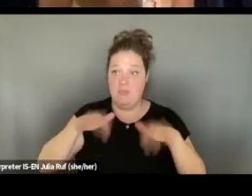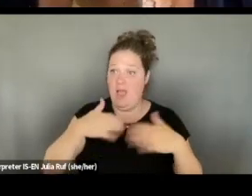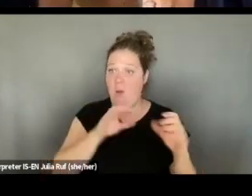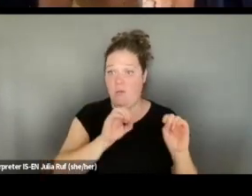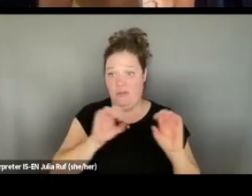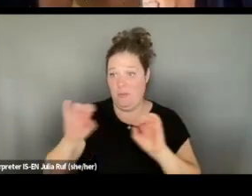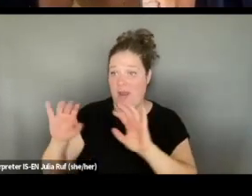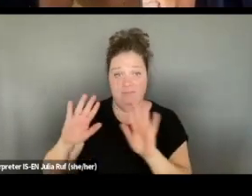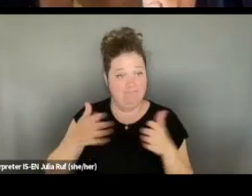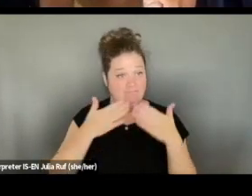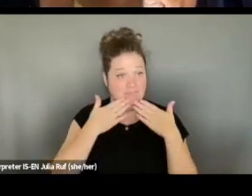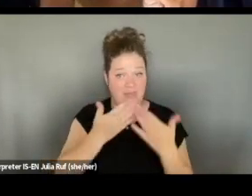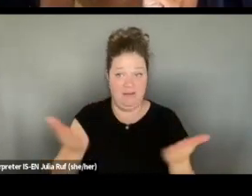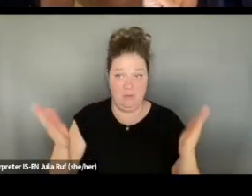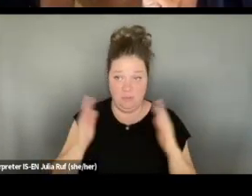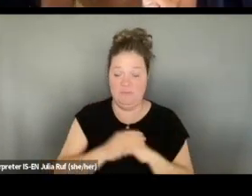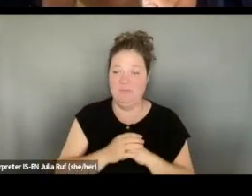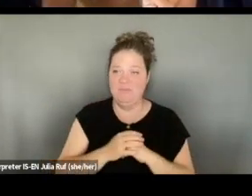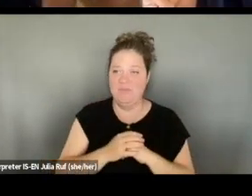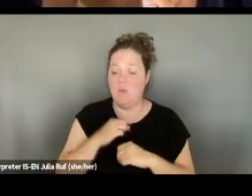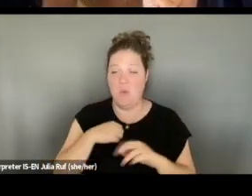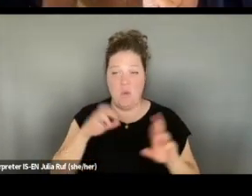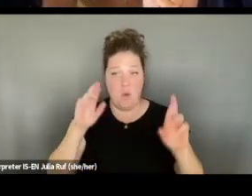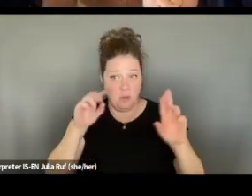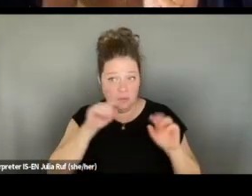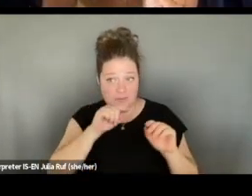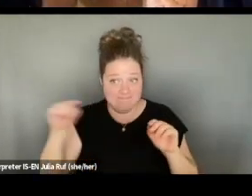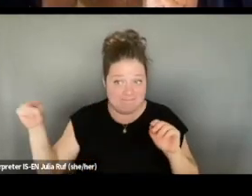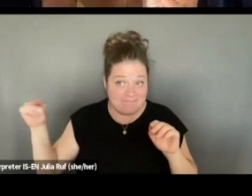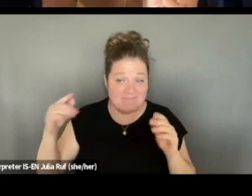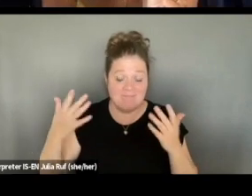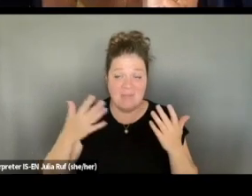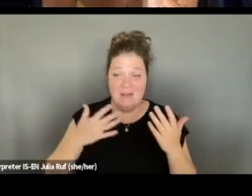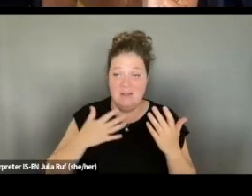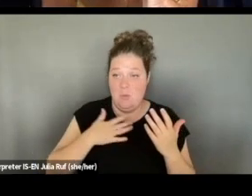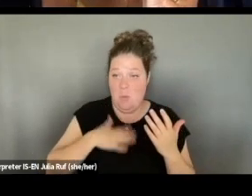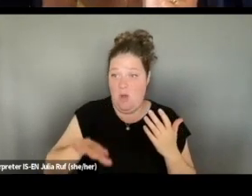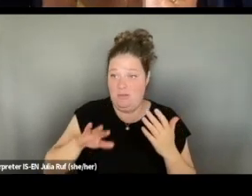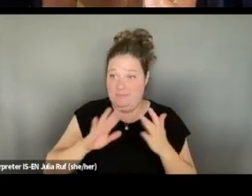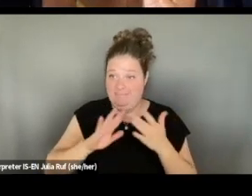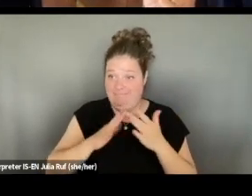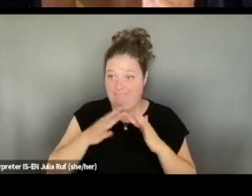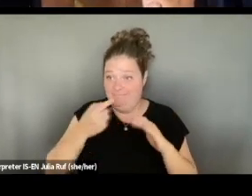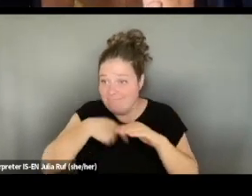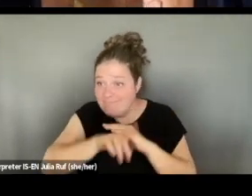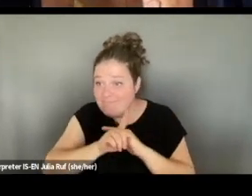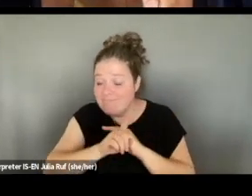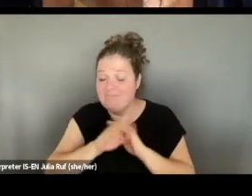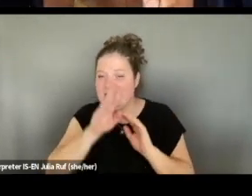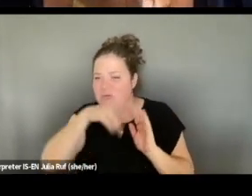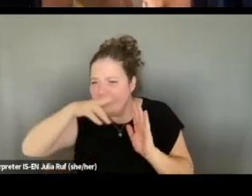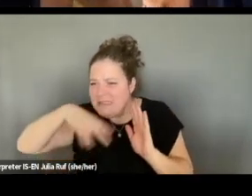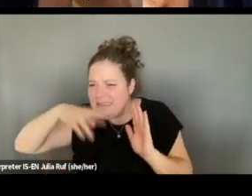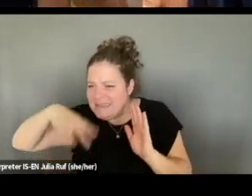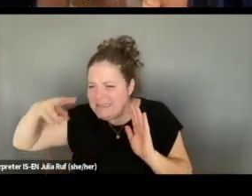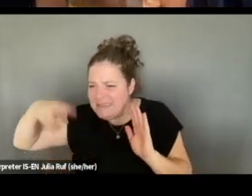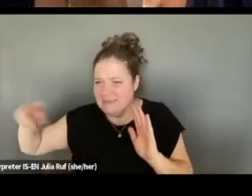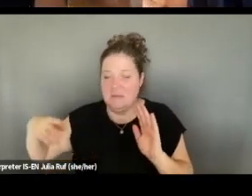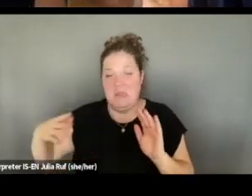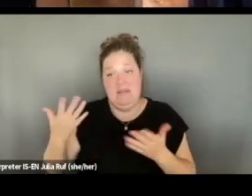in this project. So, hopefully, you will find the material and read it and use it when it's delivered. So, now we have the